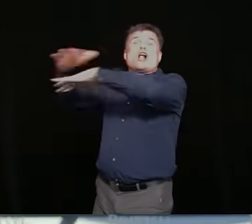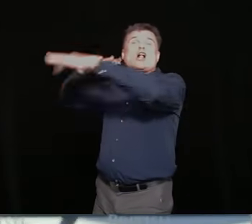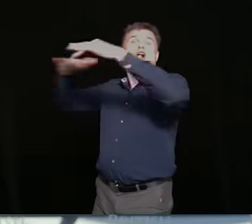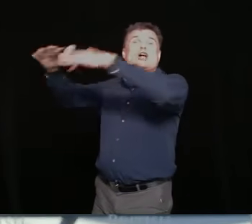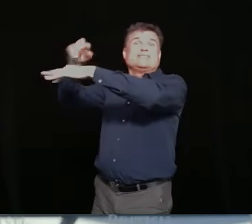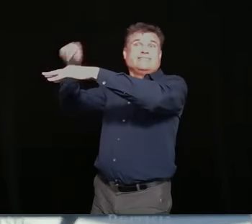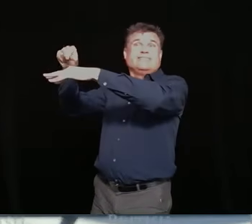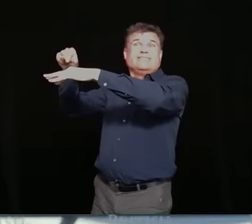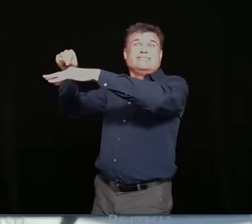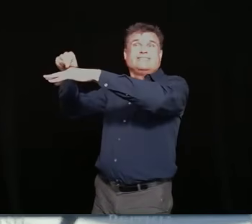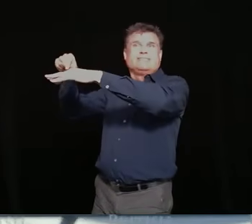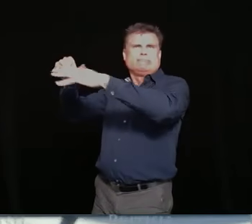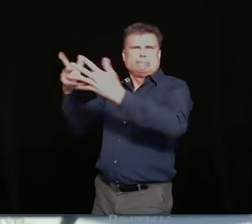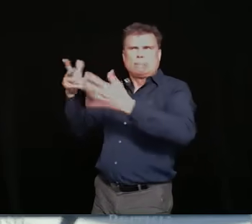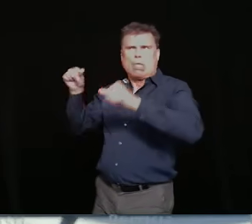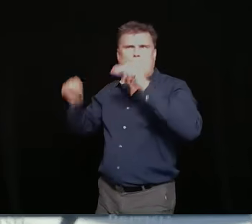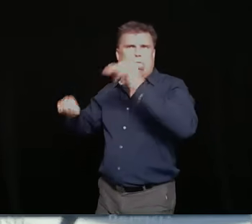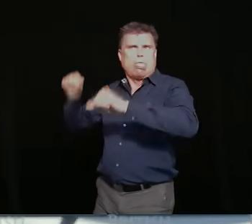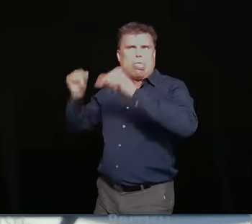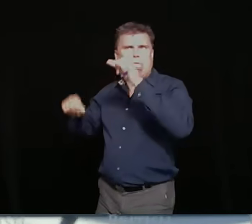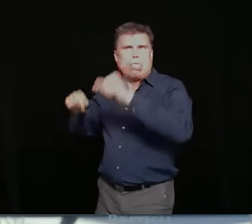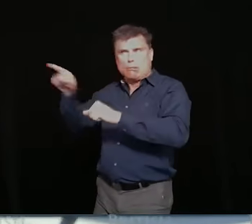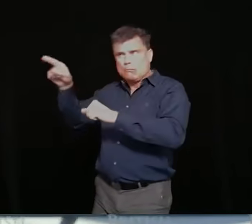Have you given any's